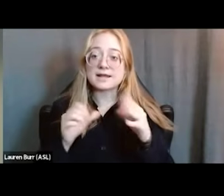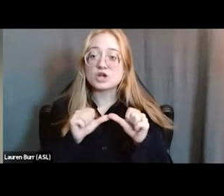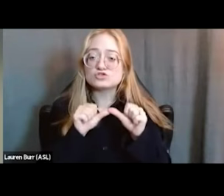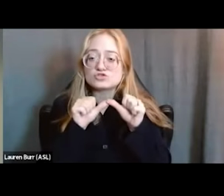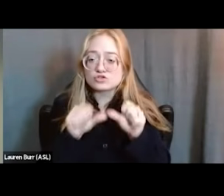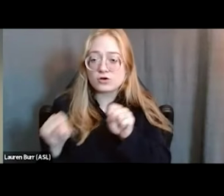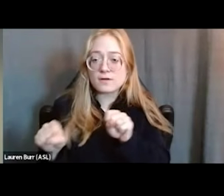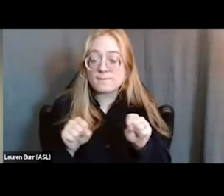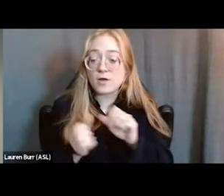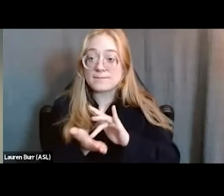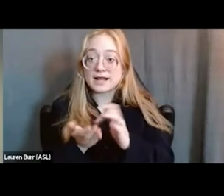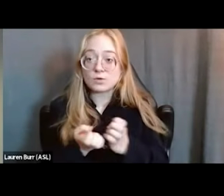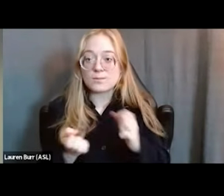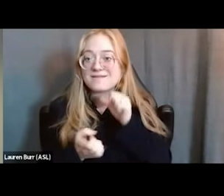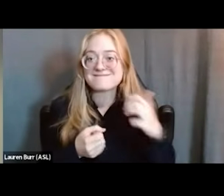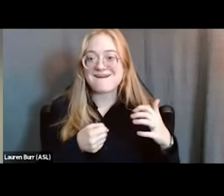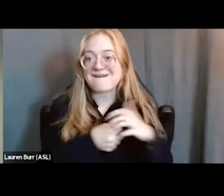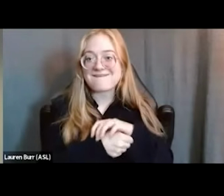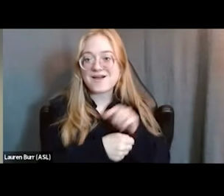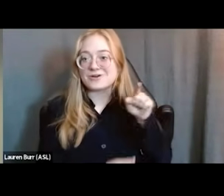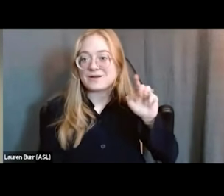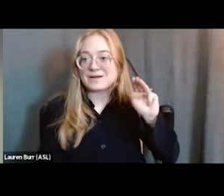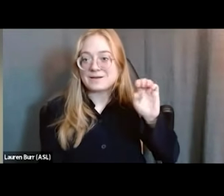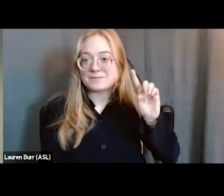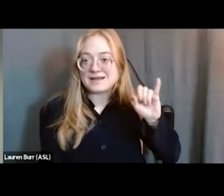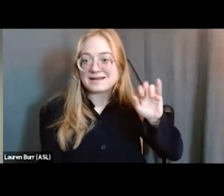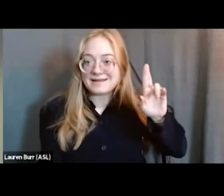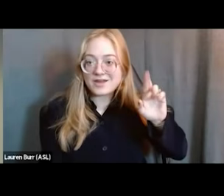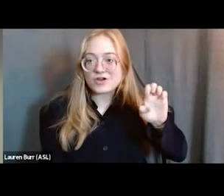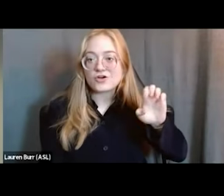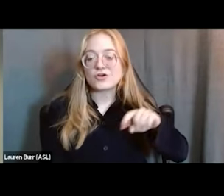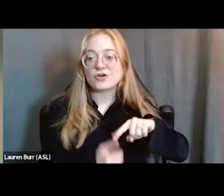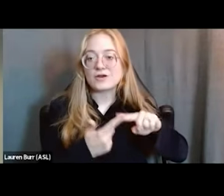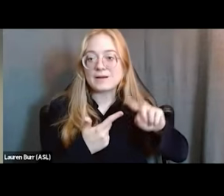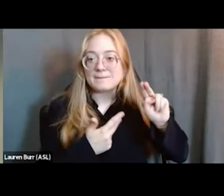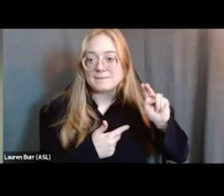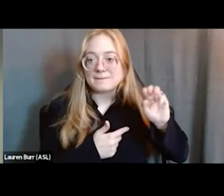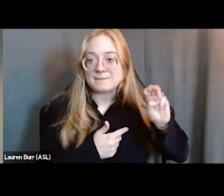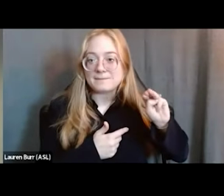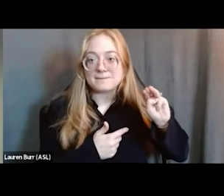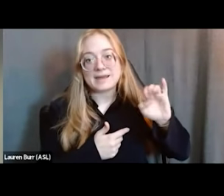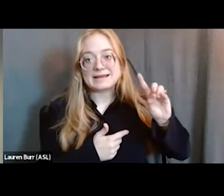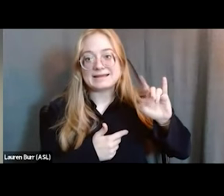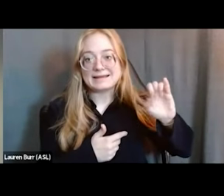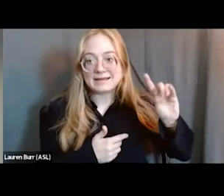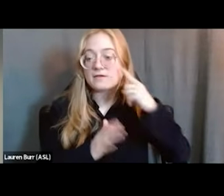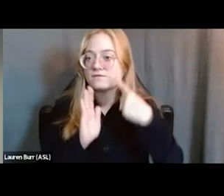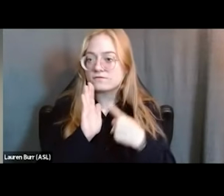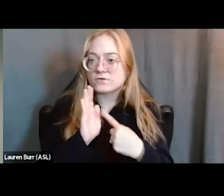are not covered by Medicare or Medicaid. Things like grab bars or shower chairs, or non-slip bathmats that all prevent falls,